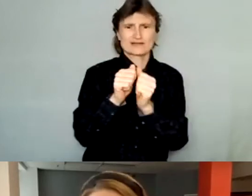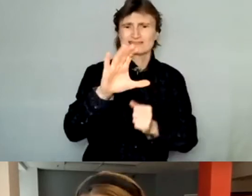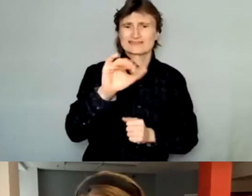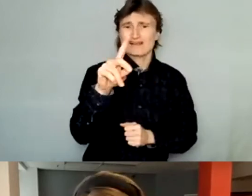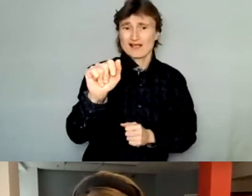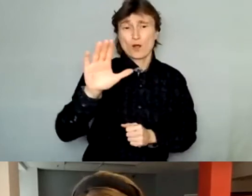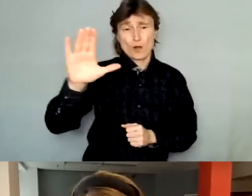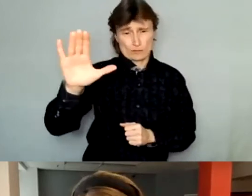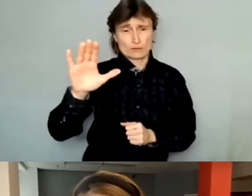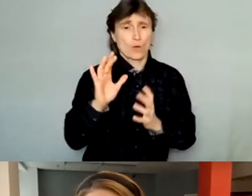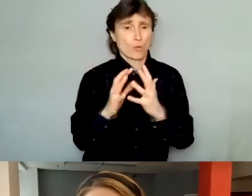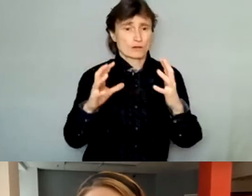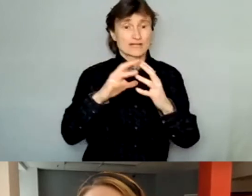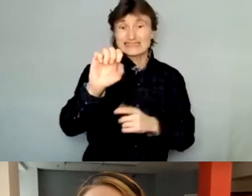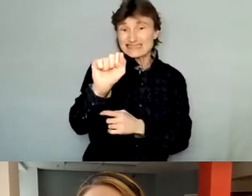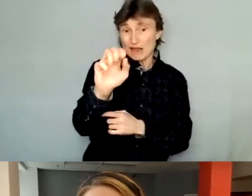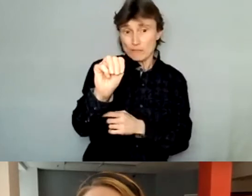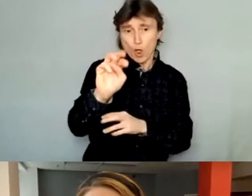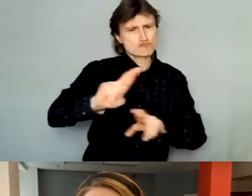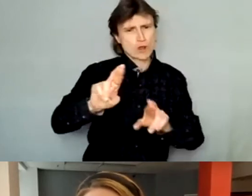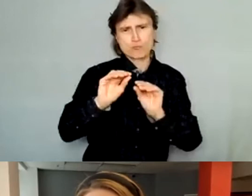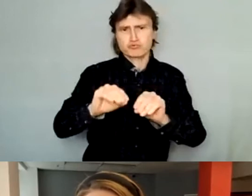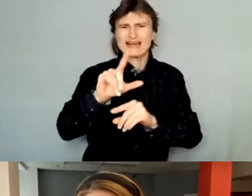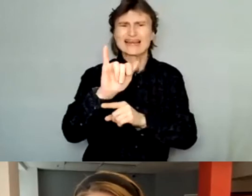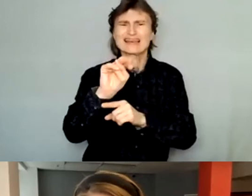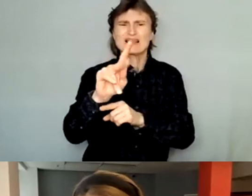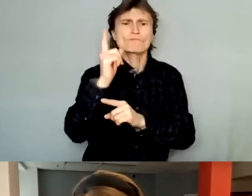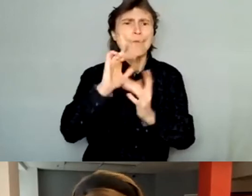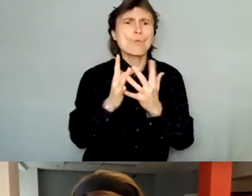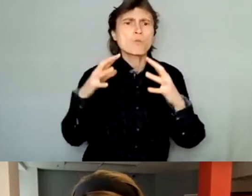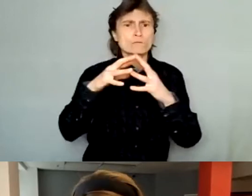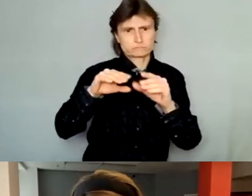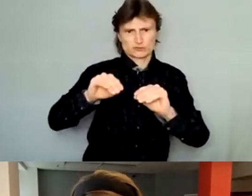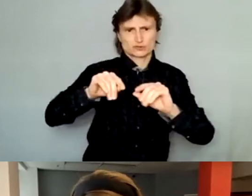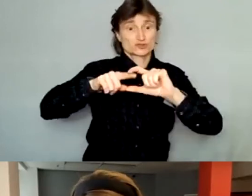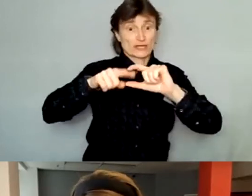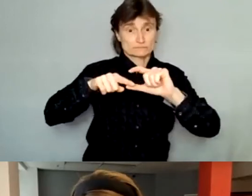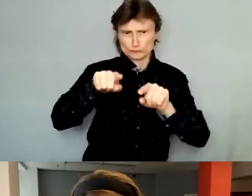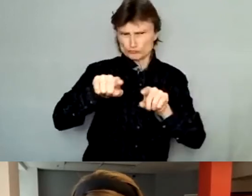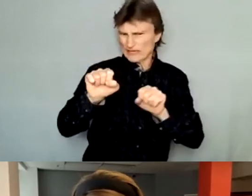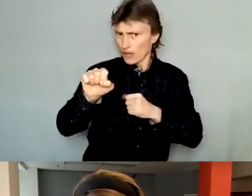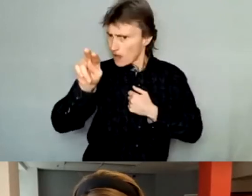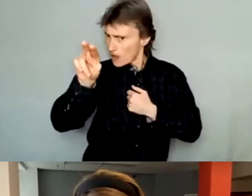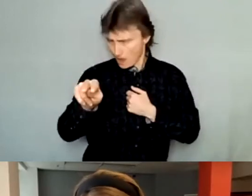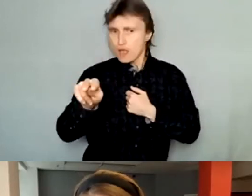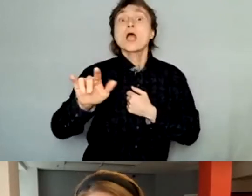Sam has very kindly put the link in the chat box so you can certainly scroll up and find more information there.